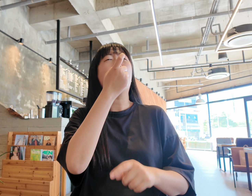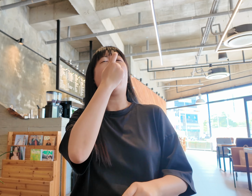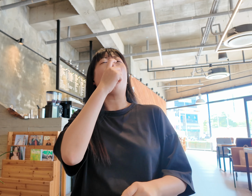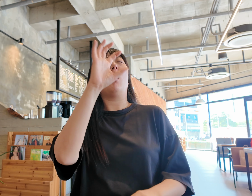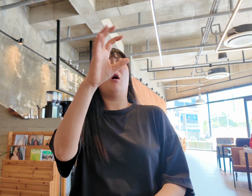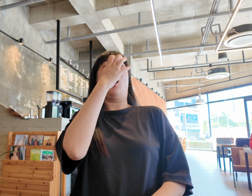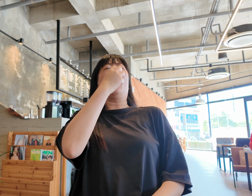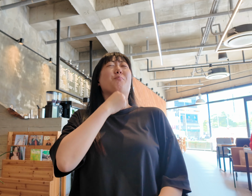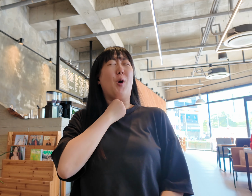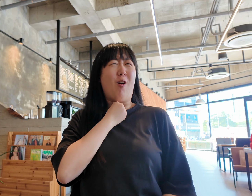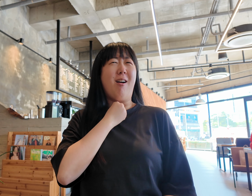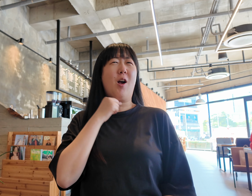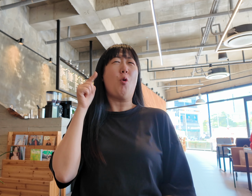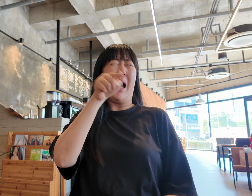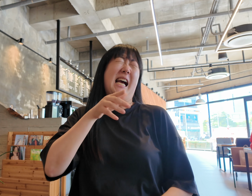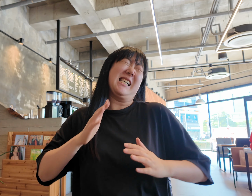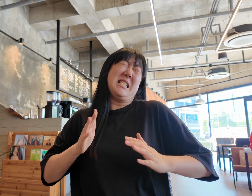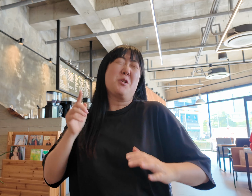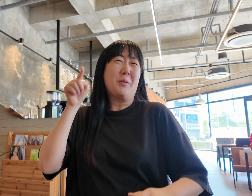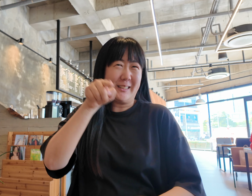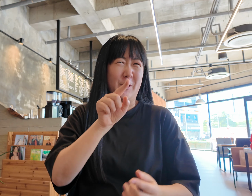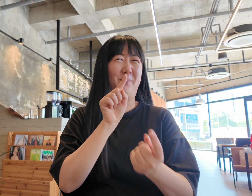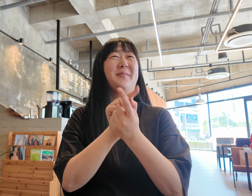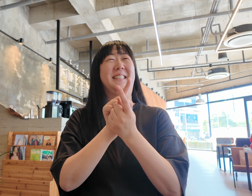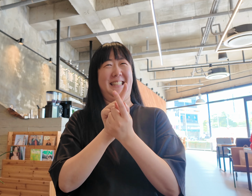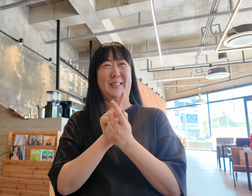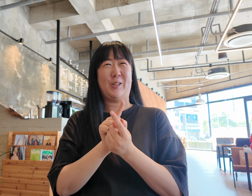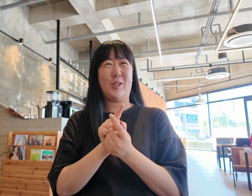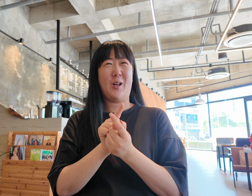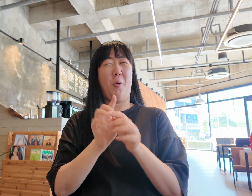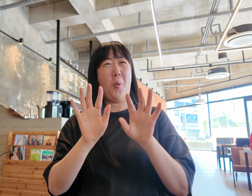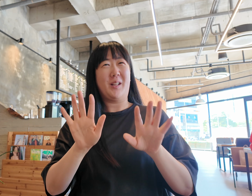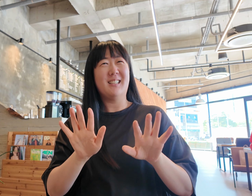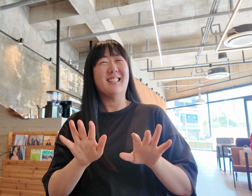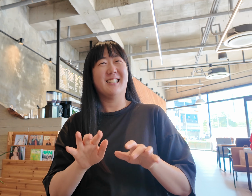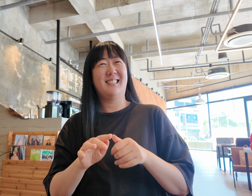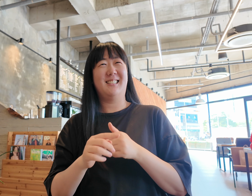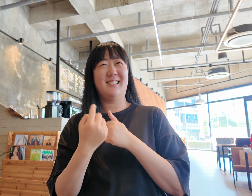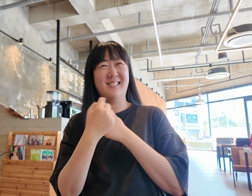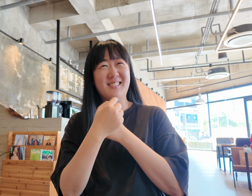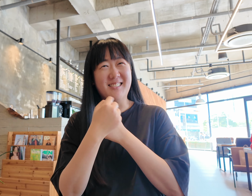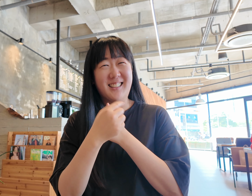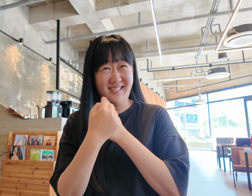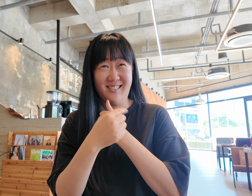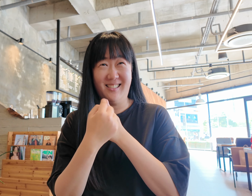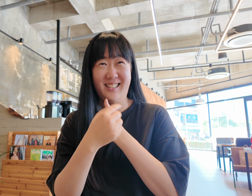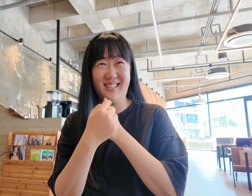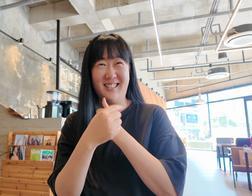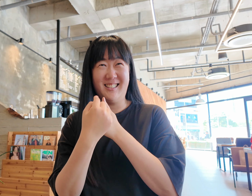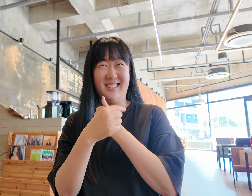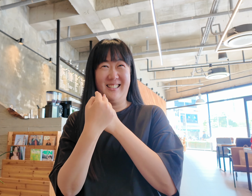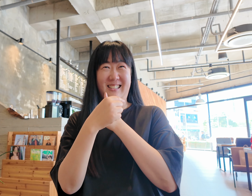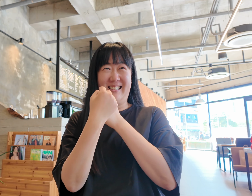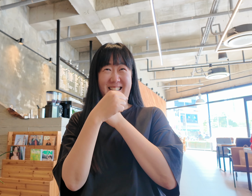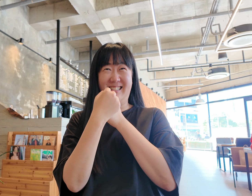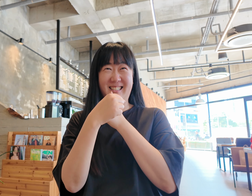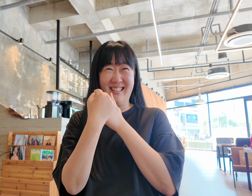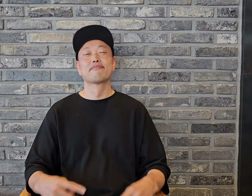Wow, I learned it. I really wanted to try it just like that, so I rushed over and met him. Please teach me well today haha.